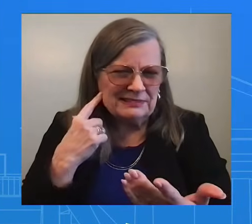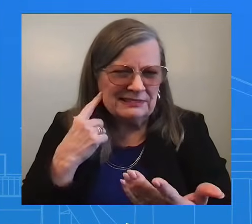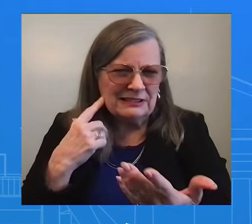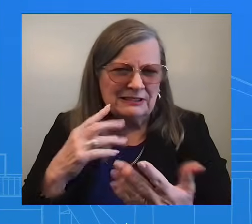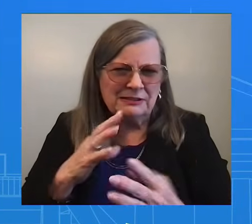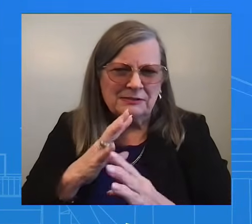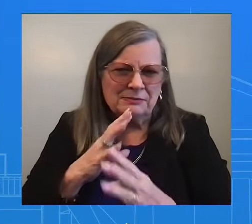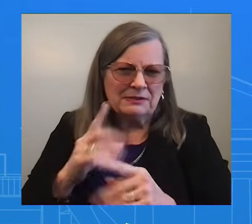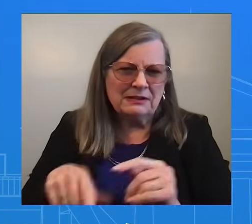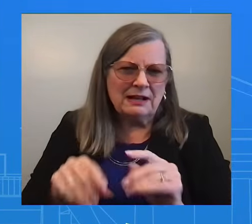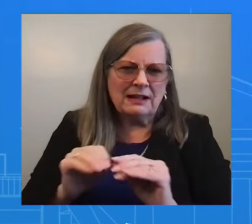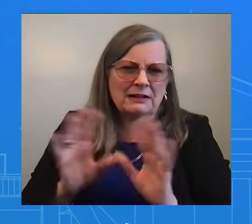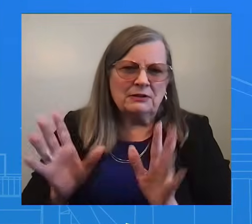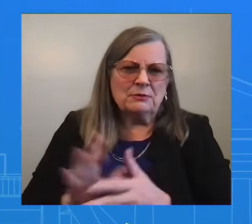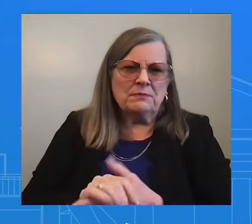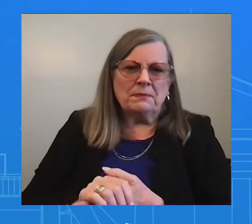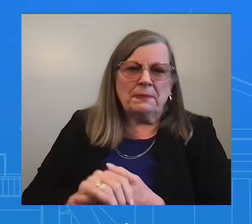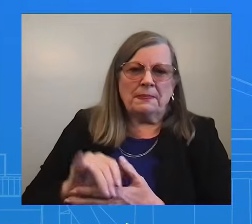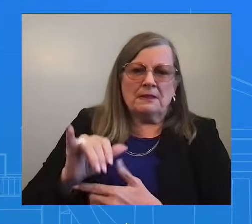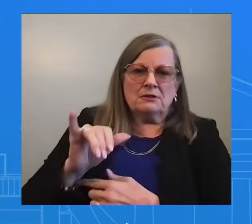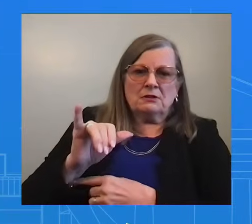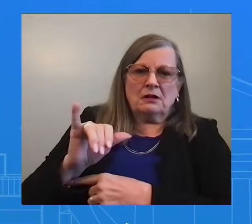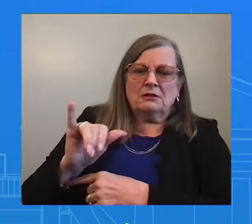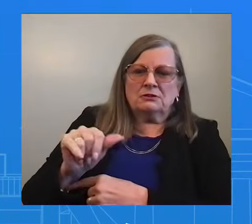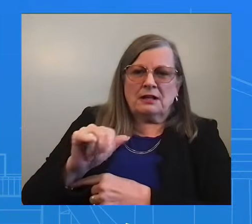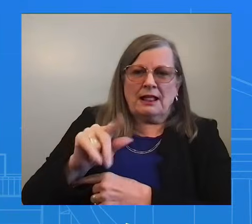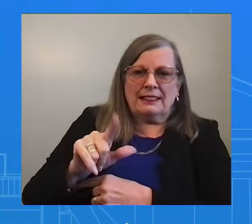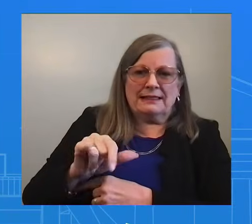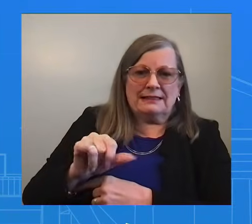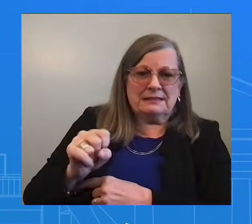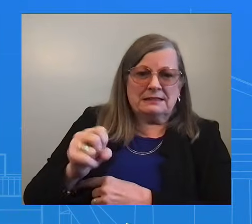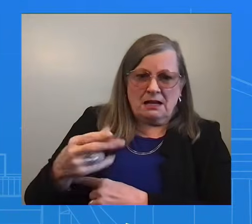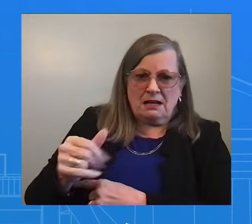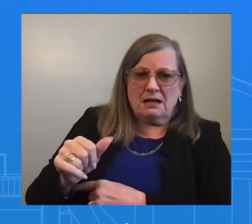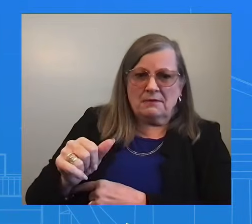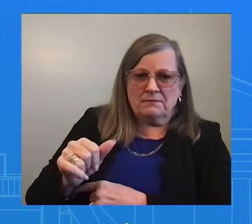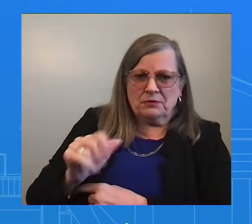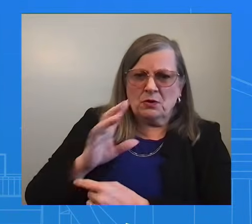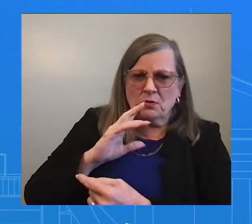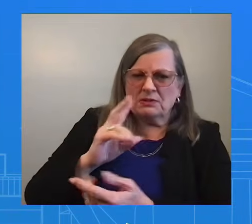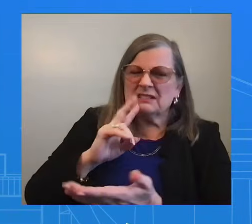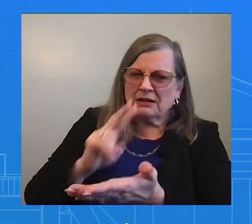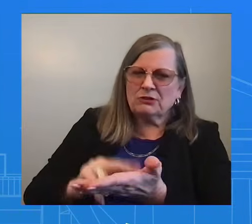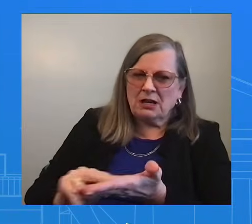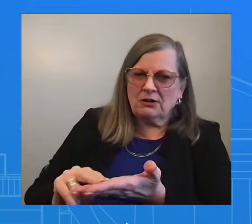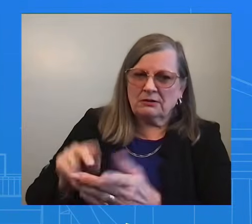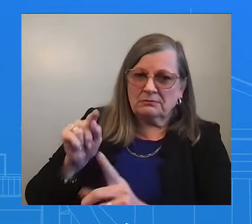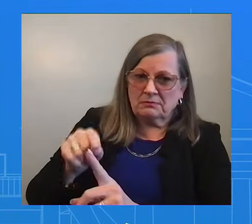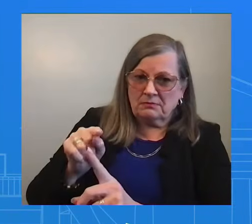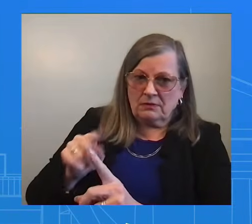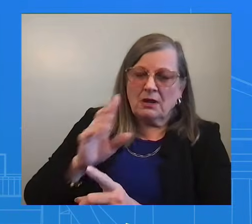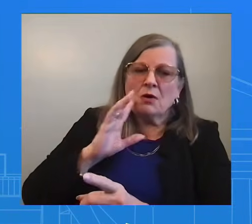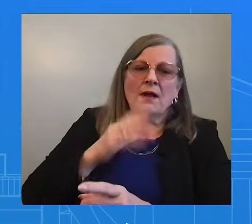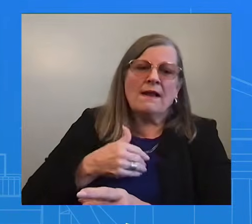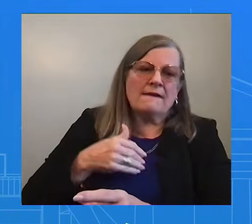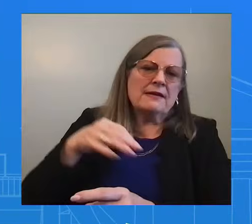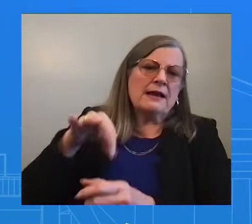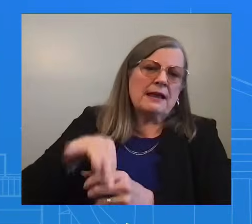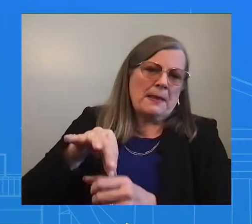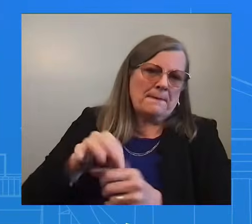of Secretary of Labor in the new year. That is something that we are committed to. And as it relates to her acting authority, look, because she was confirmed --